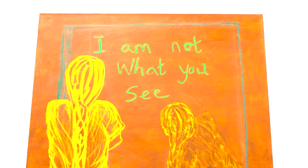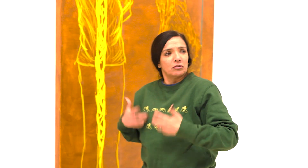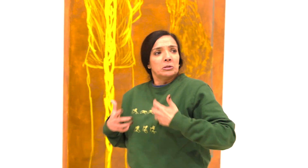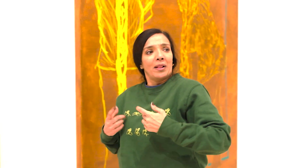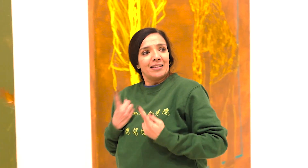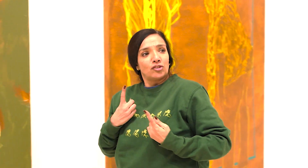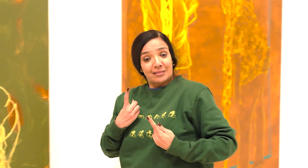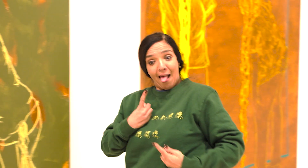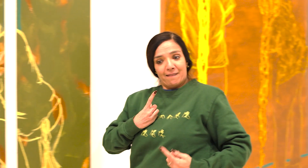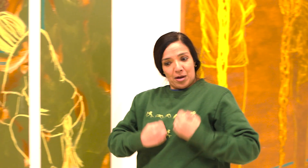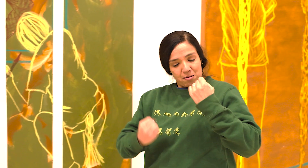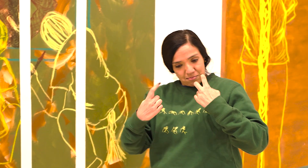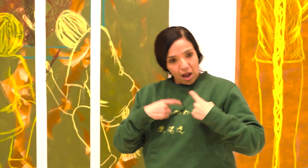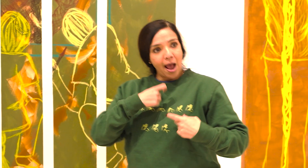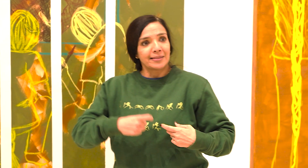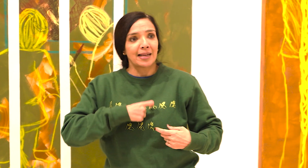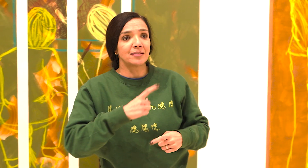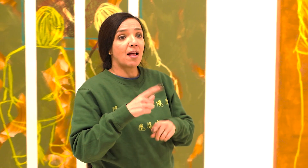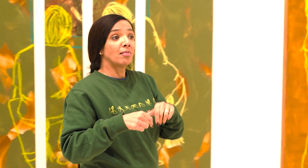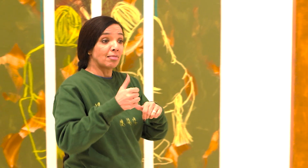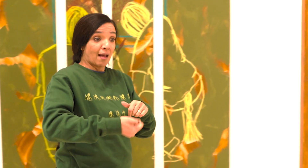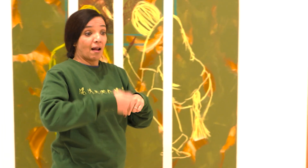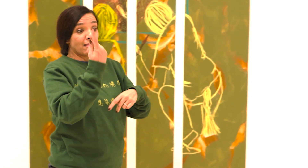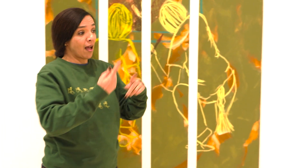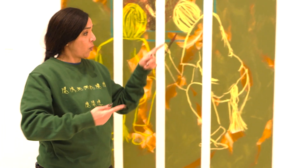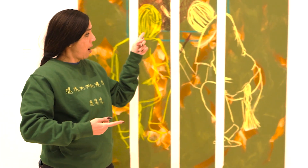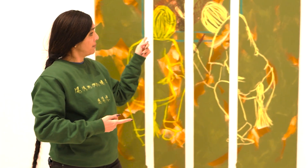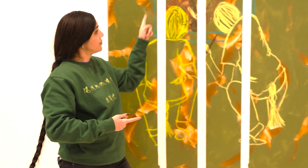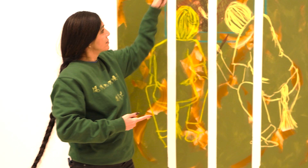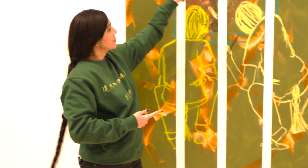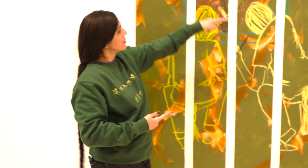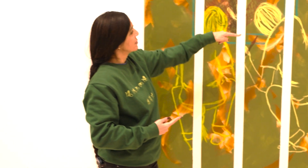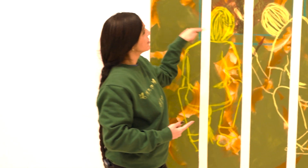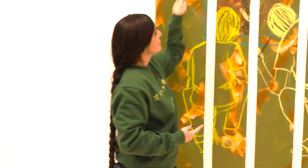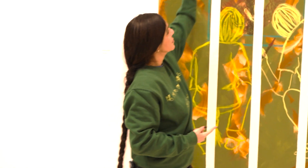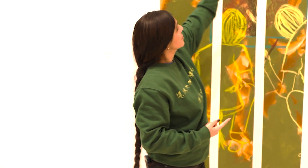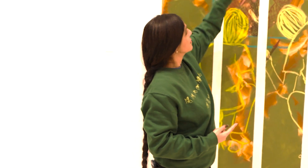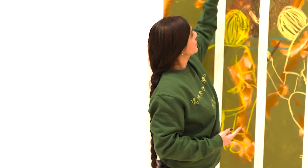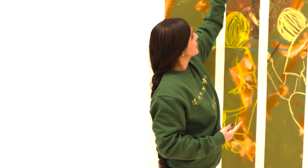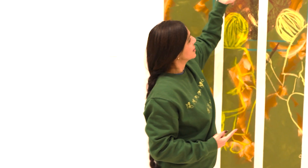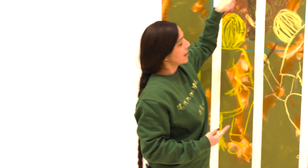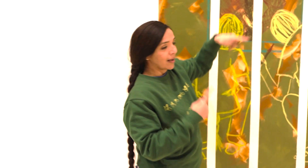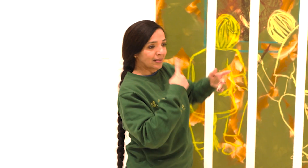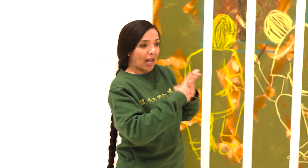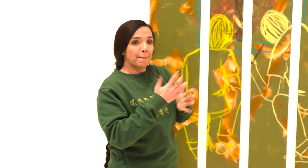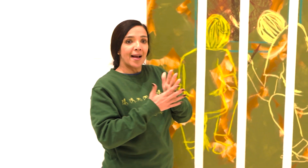So, I was doing a lot of self-reflection about my identity, and this piece here--